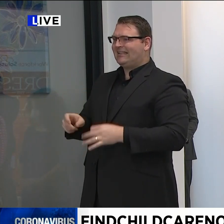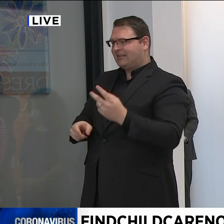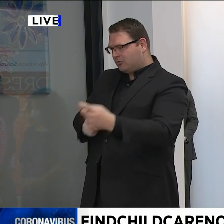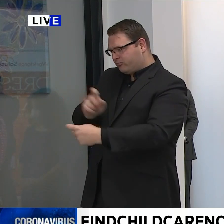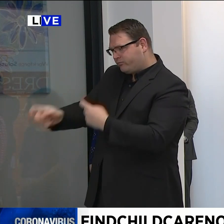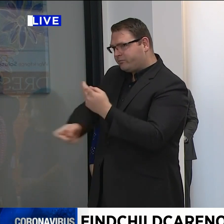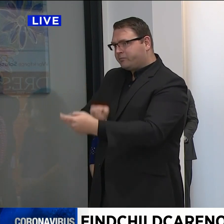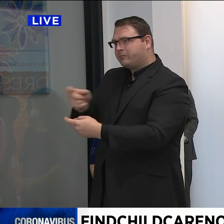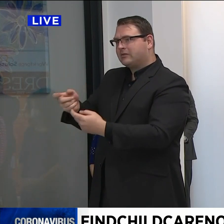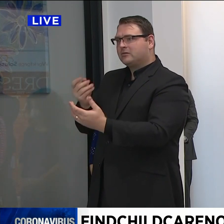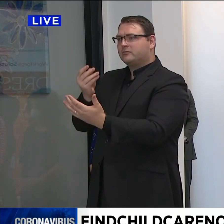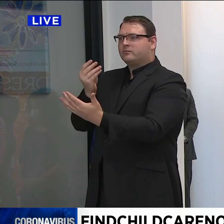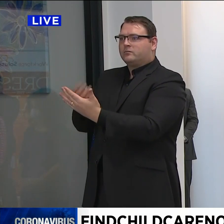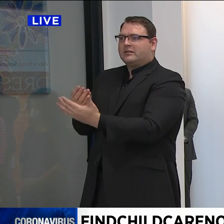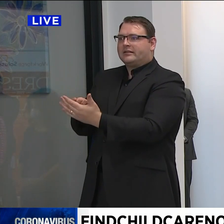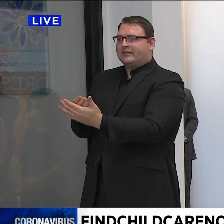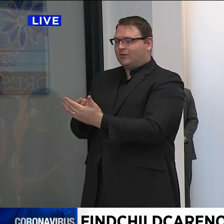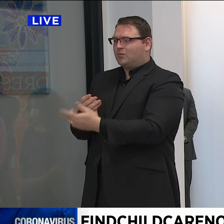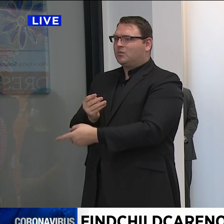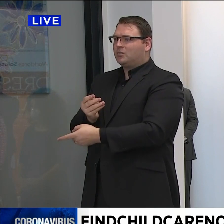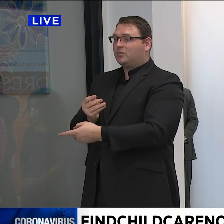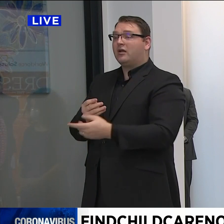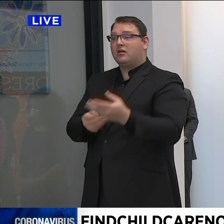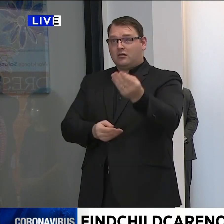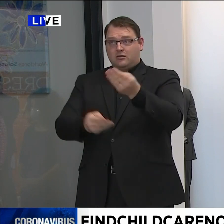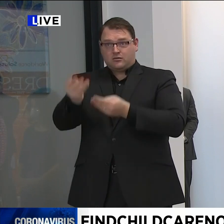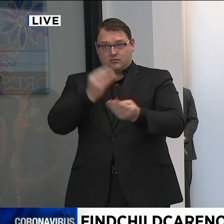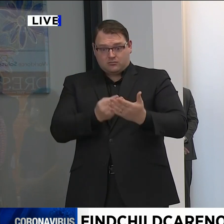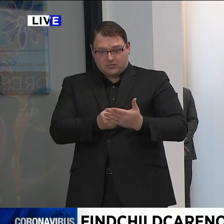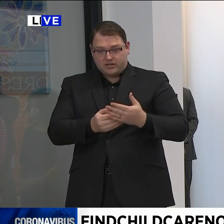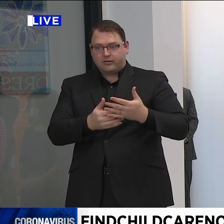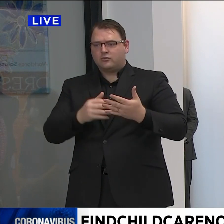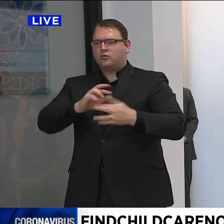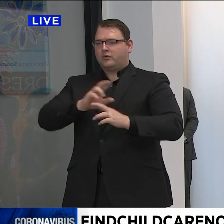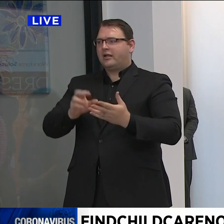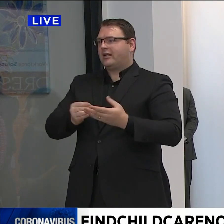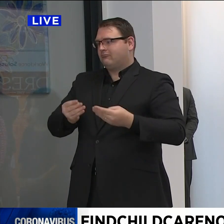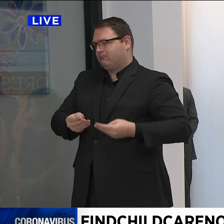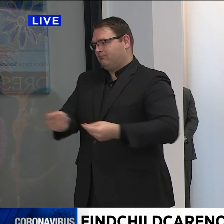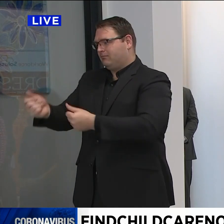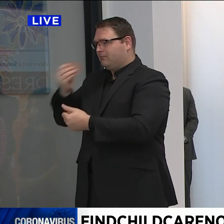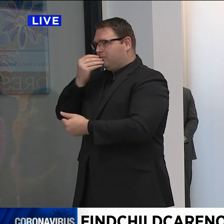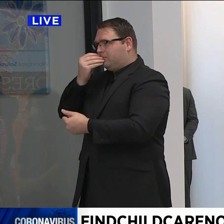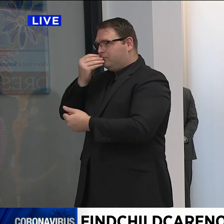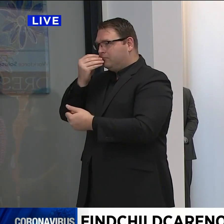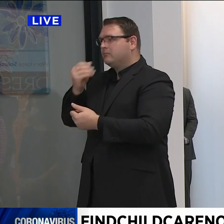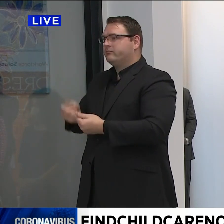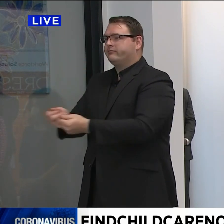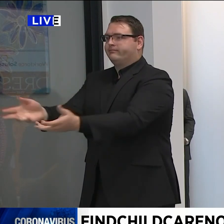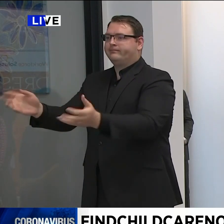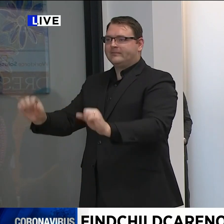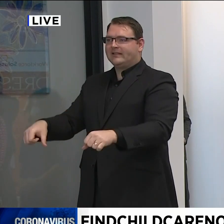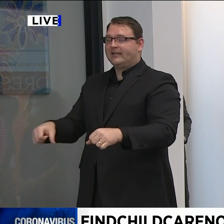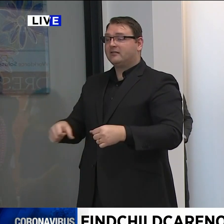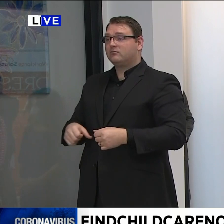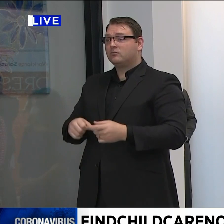access that the ready hairs and but they ready hairs and but they also are in urgent need of also are in urgent need of financial donations, not so financial donations, not so much donations of food but much donations of food but donations of money so that they donations of money so that they can be efficient in the use of